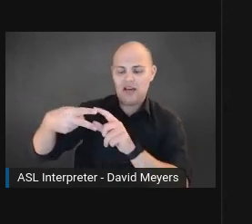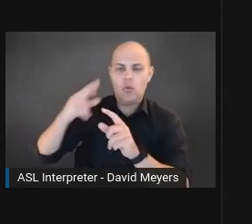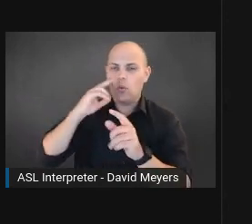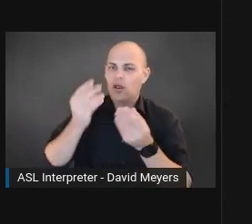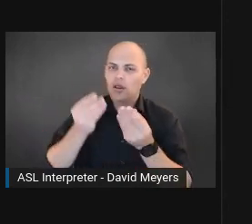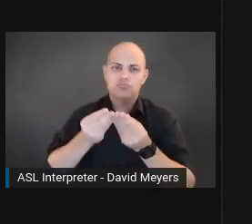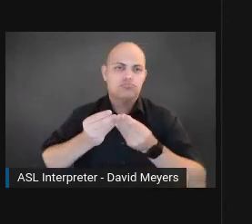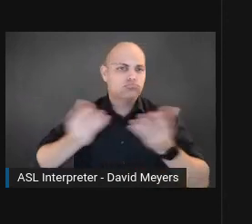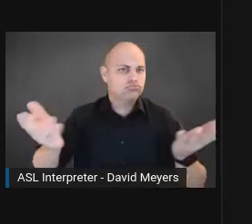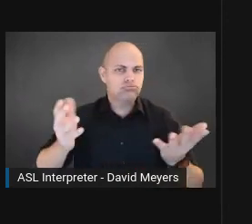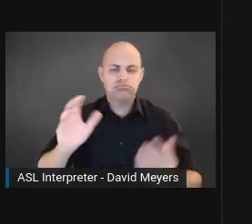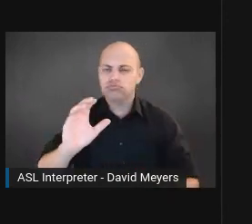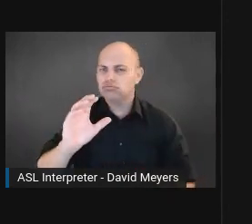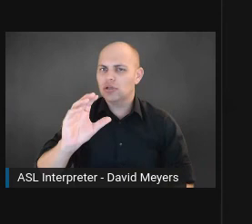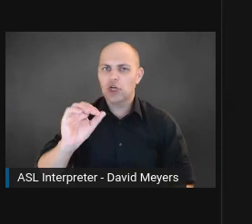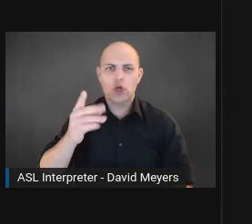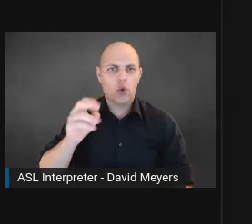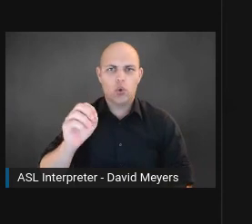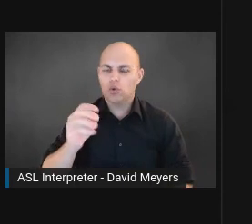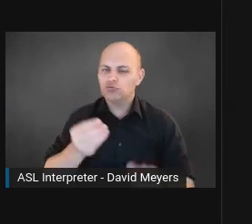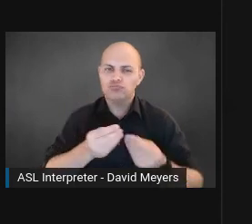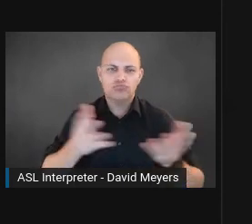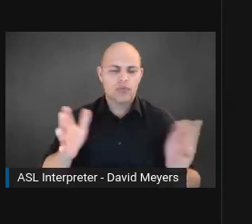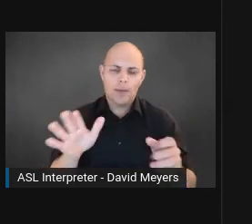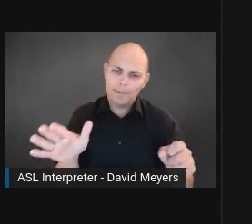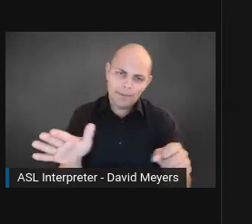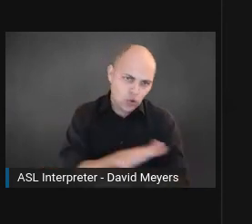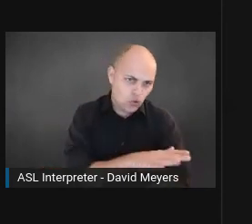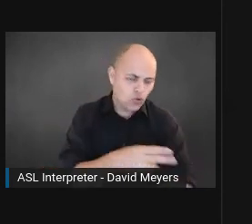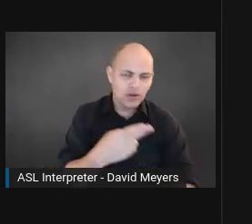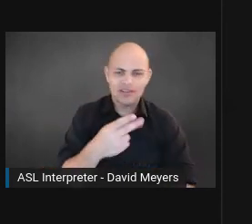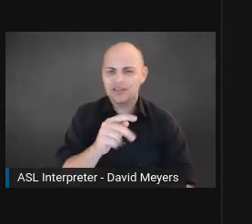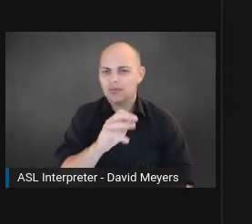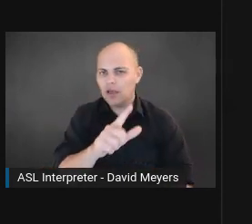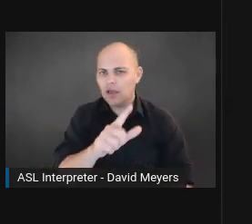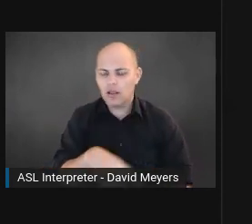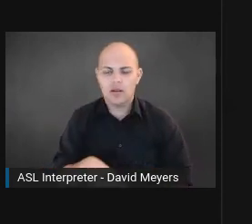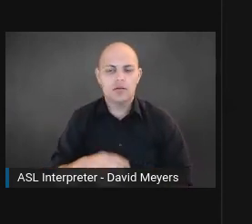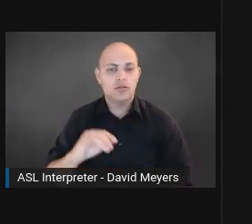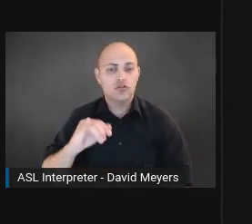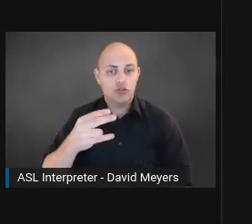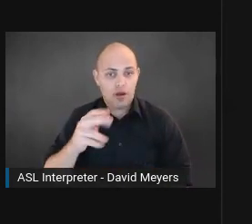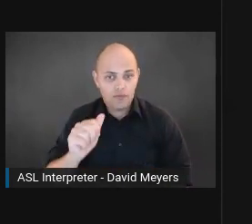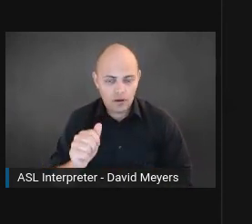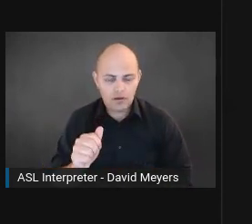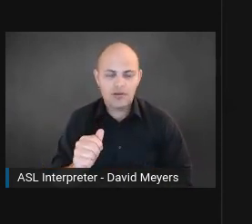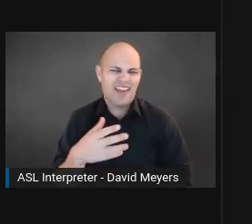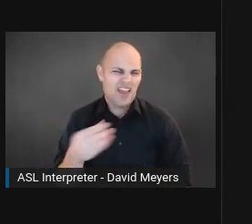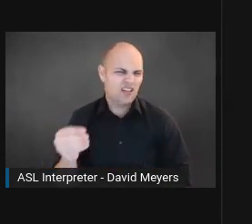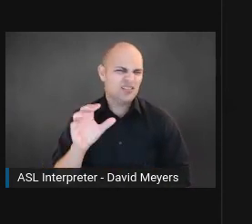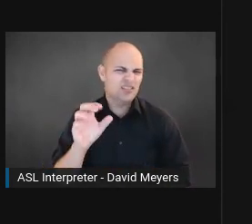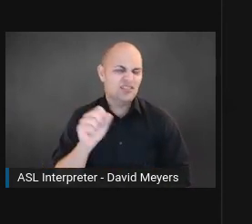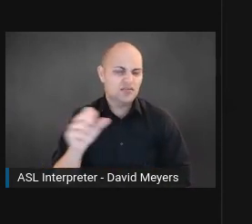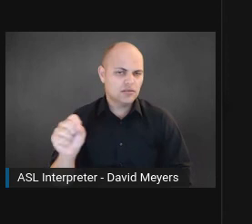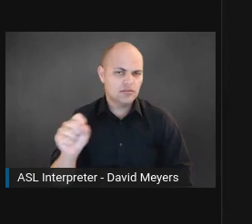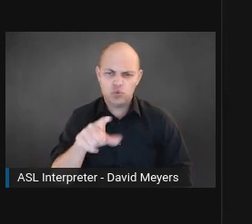It is going to be set up as pure HTML, JavaScript and CSS so you can import that into whatever kind of framework you're using